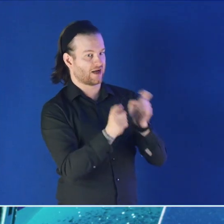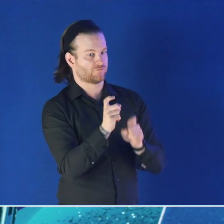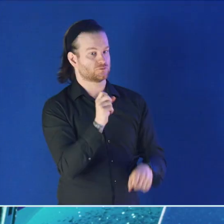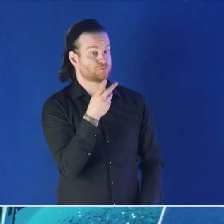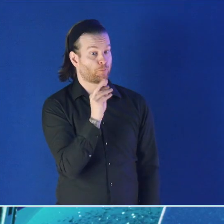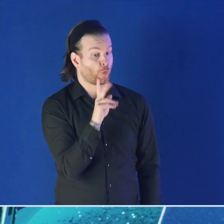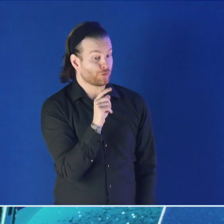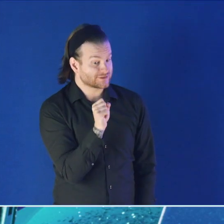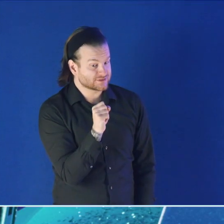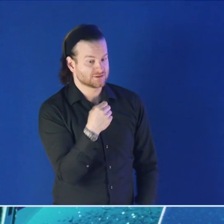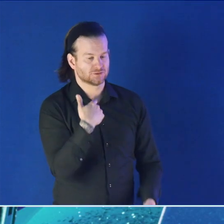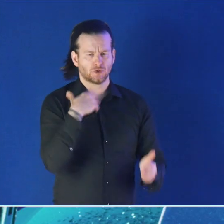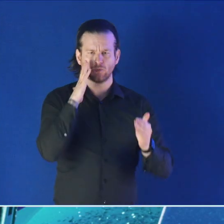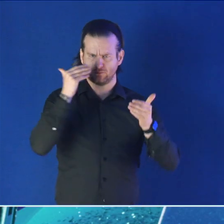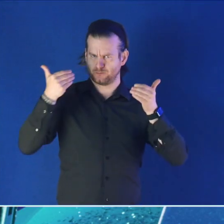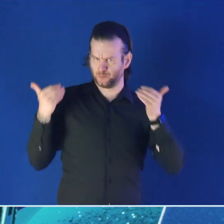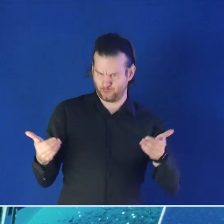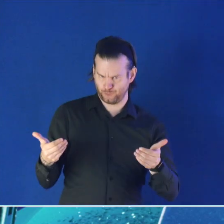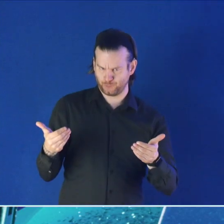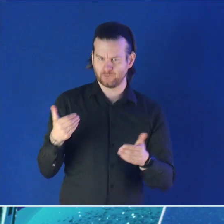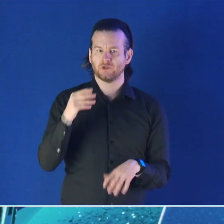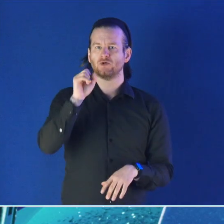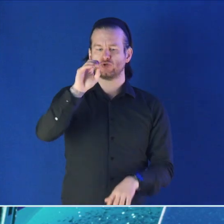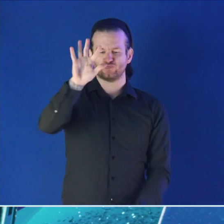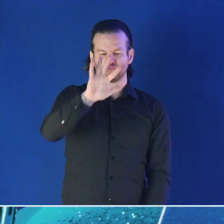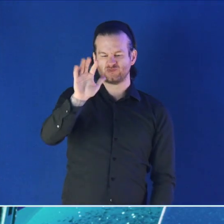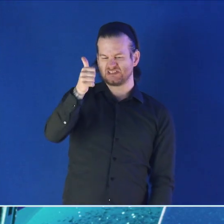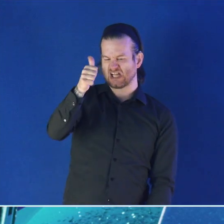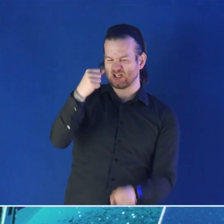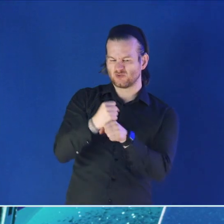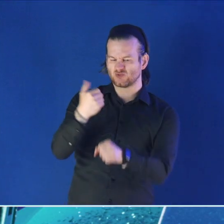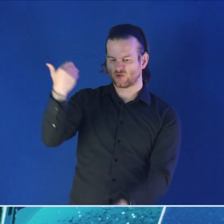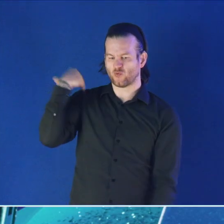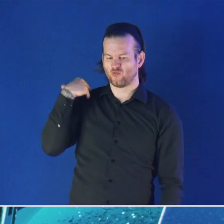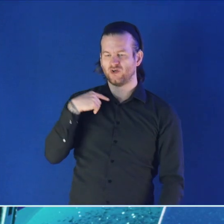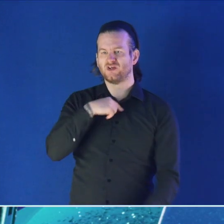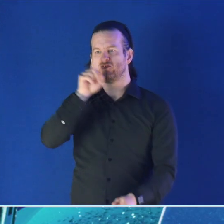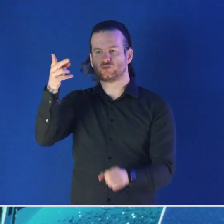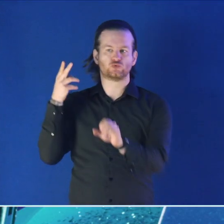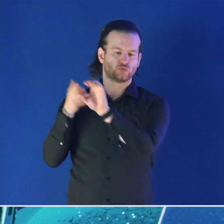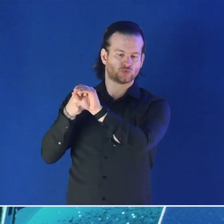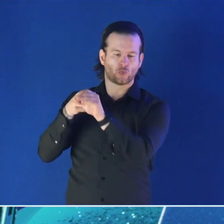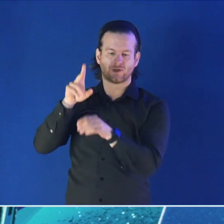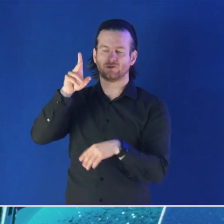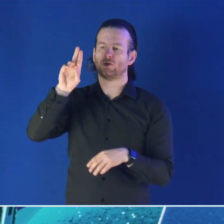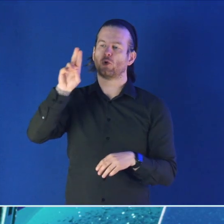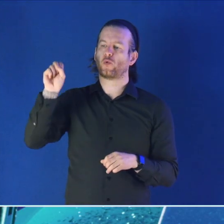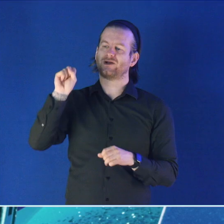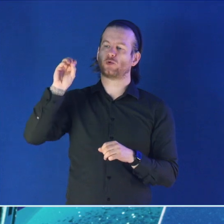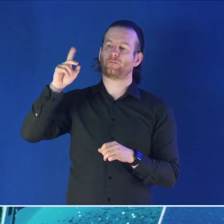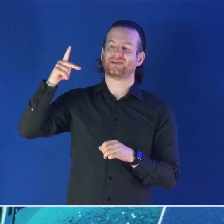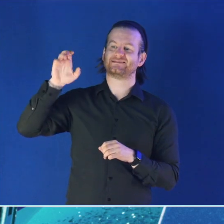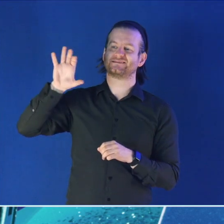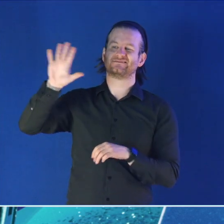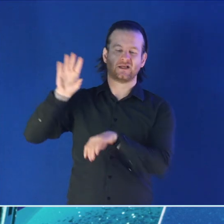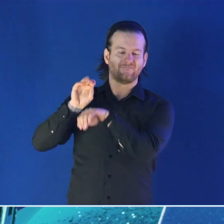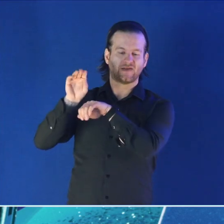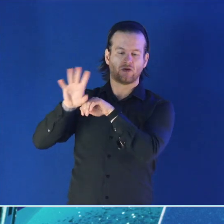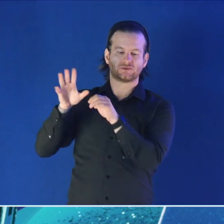I joined the Paralympic Advisory Council for the USOPC. And so I did that for three years, talking about the different issues